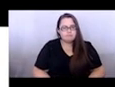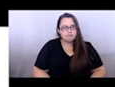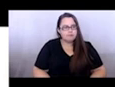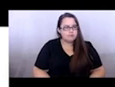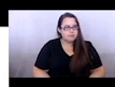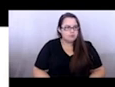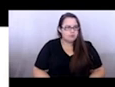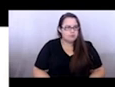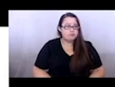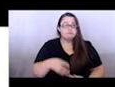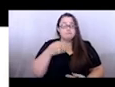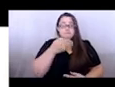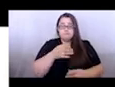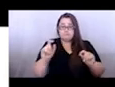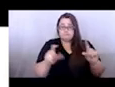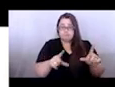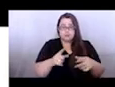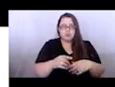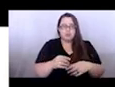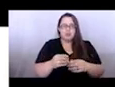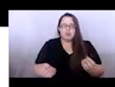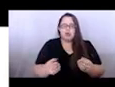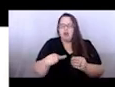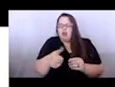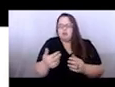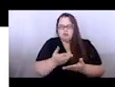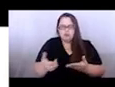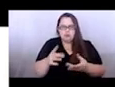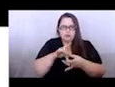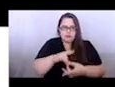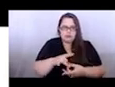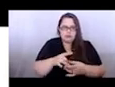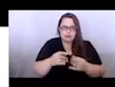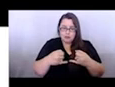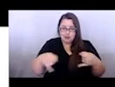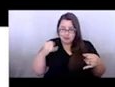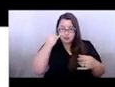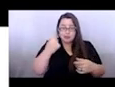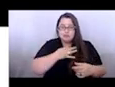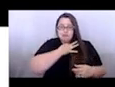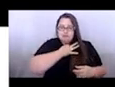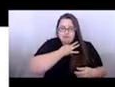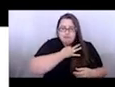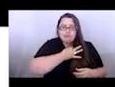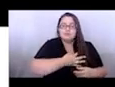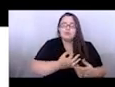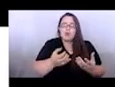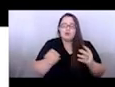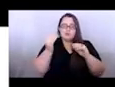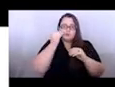On this slide is further resources on boundaries. So if you're interested in furthering your knowledge on boundaries,